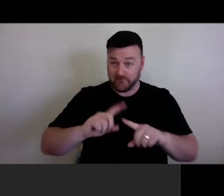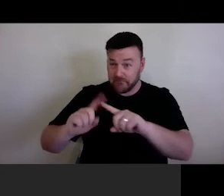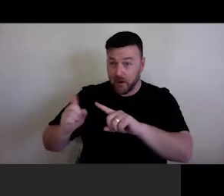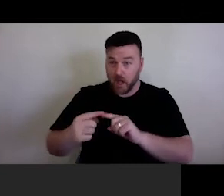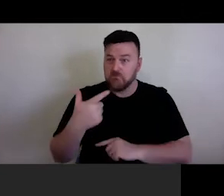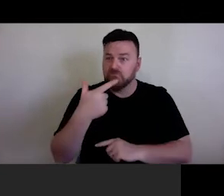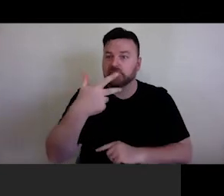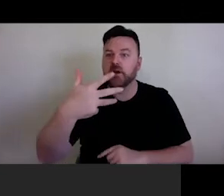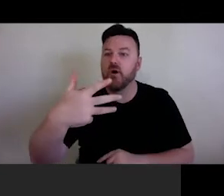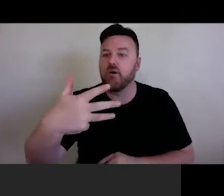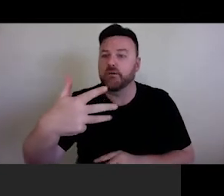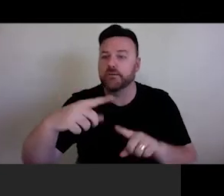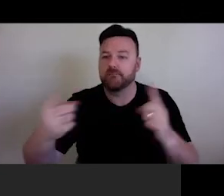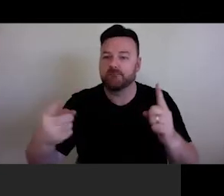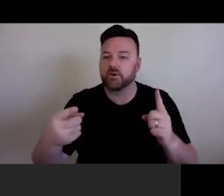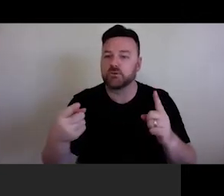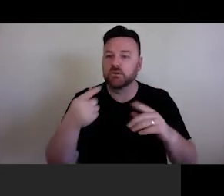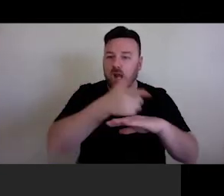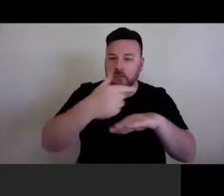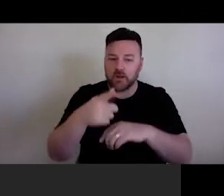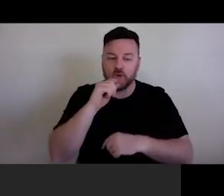control from your iPad, you can remote zoom the cameras and control